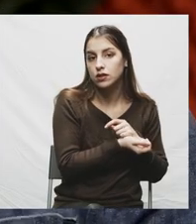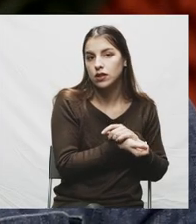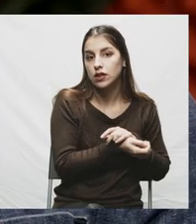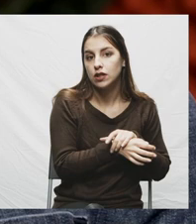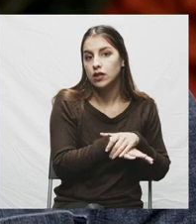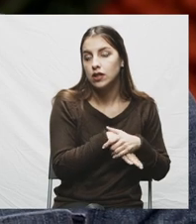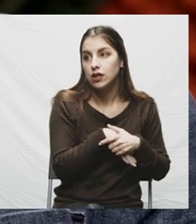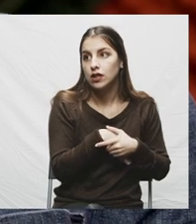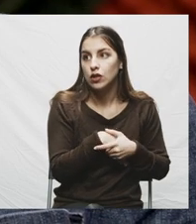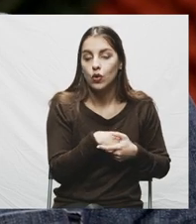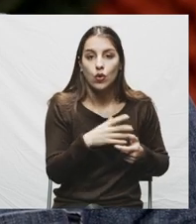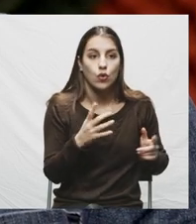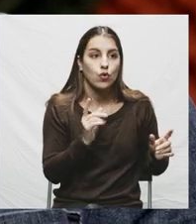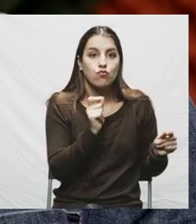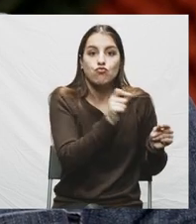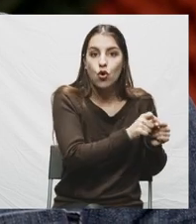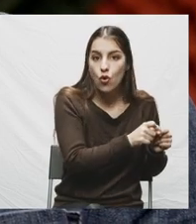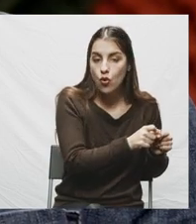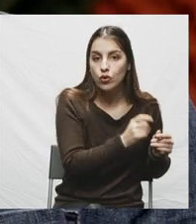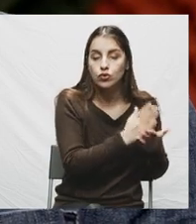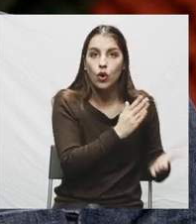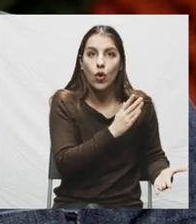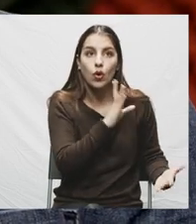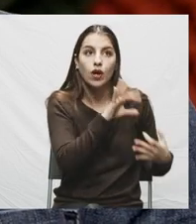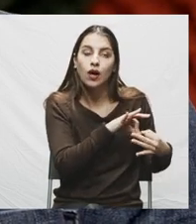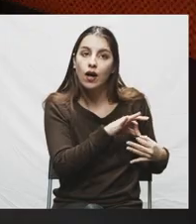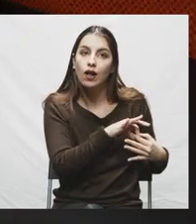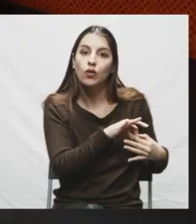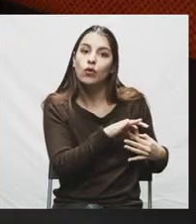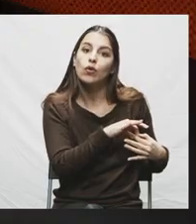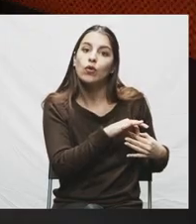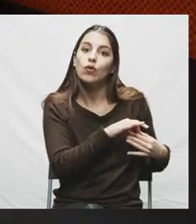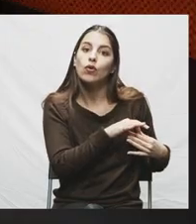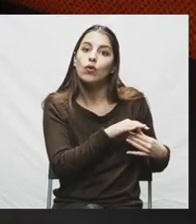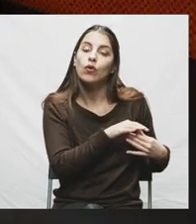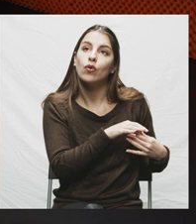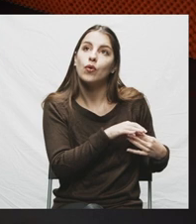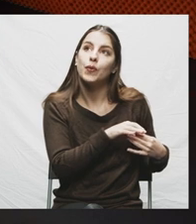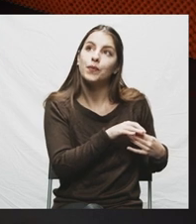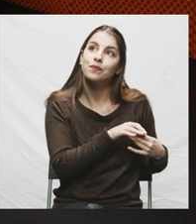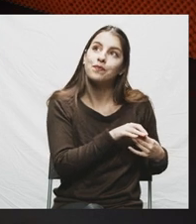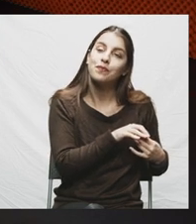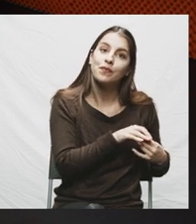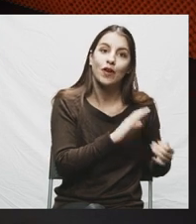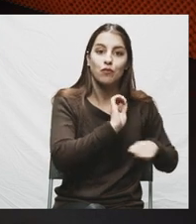specially… I mean, combining, not only what is traditional